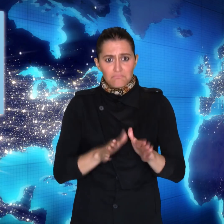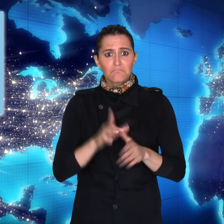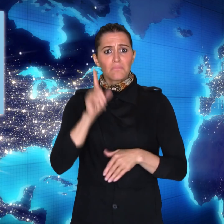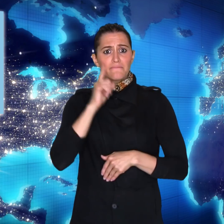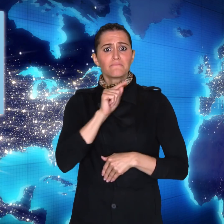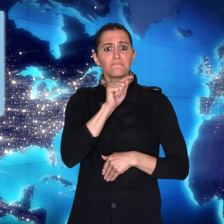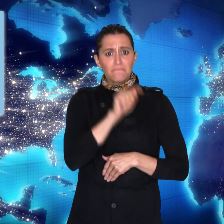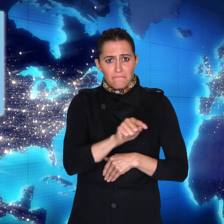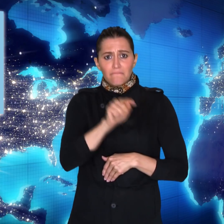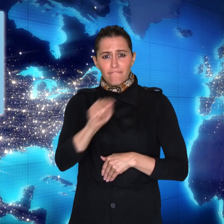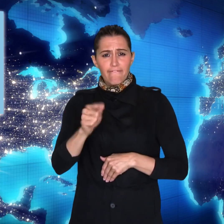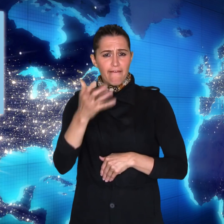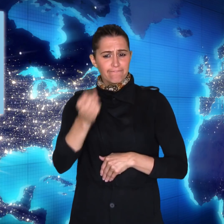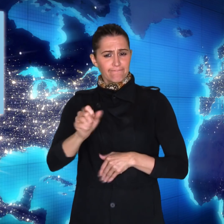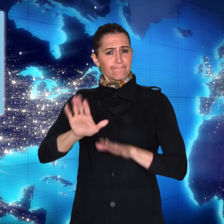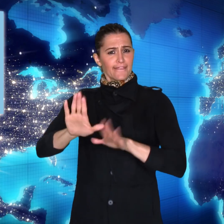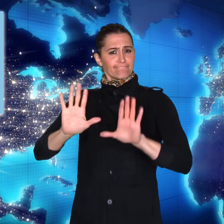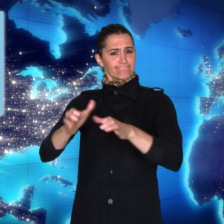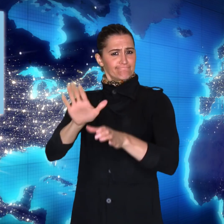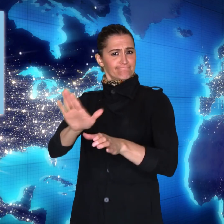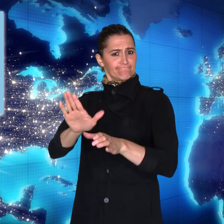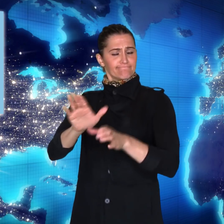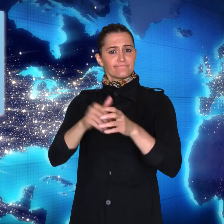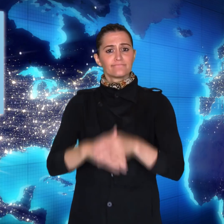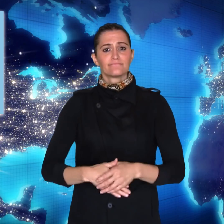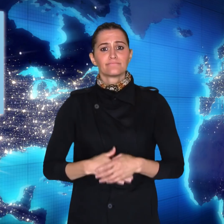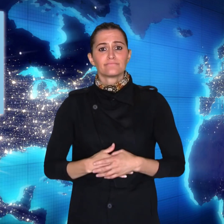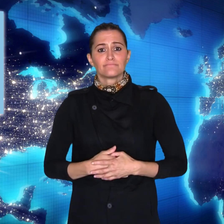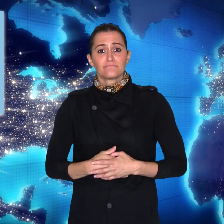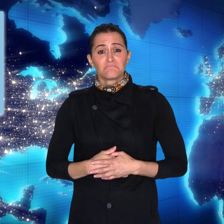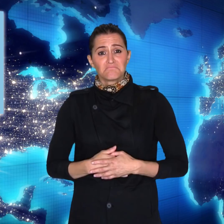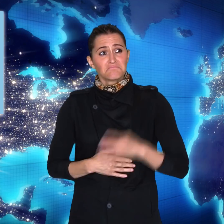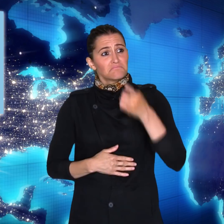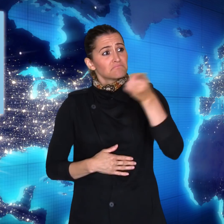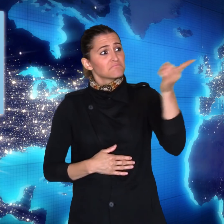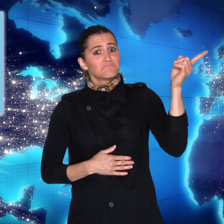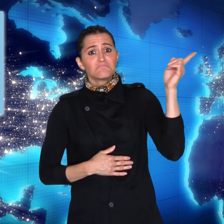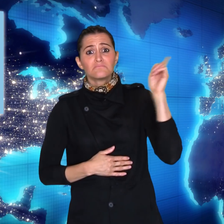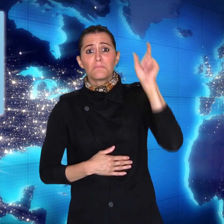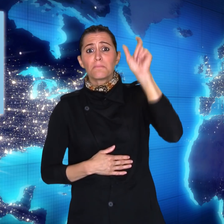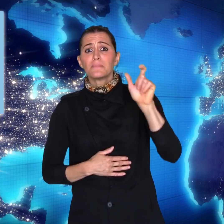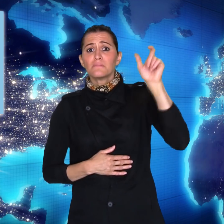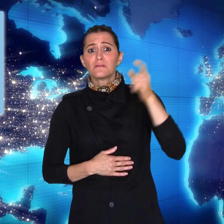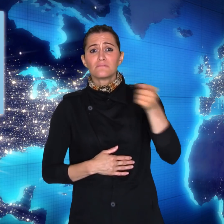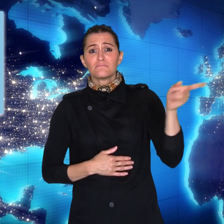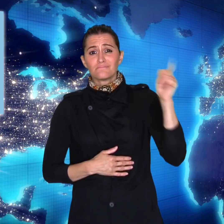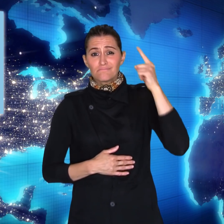Dalmatian puppies should be euthanized